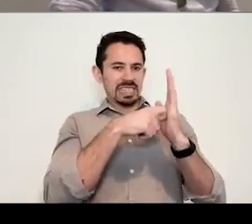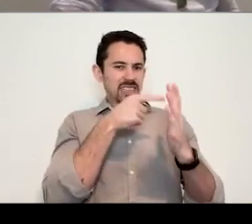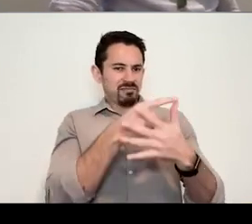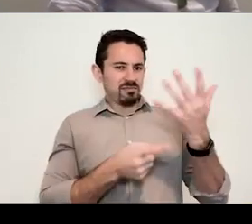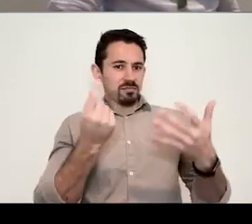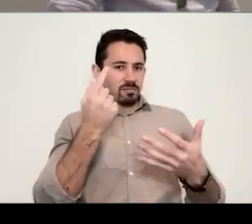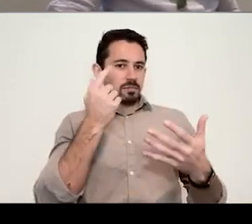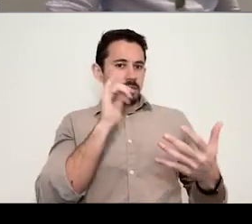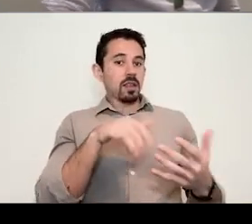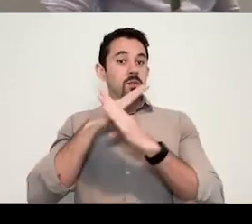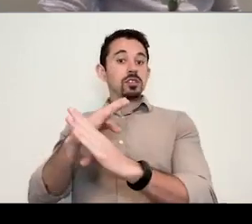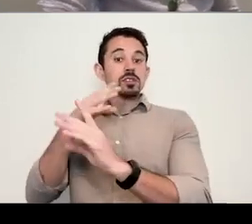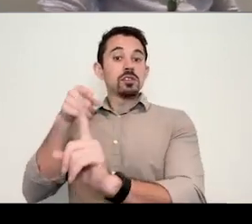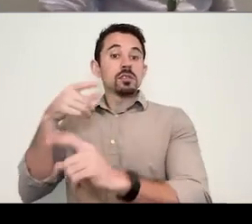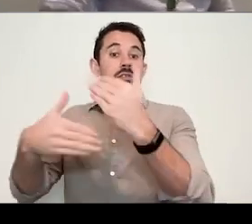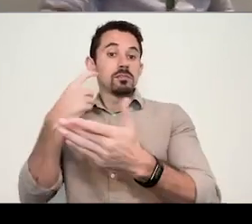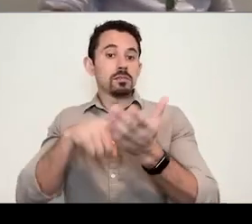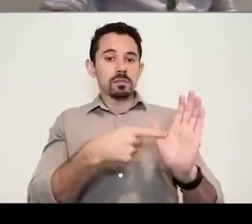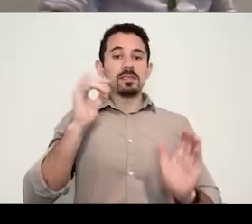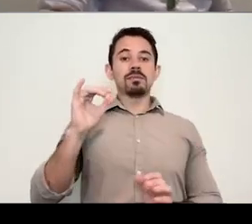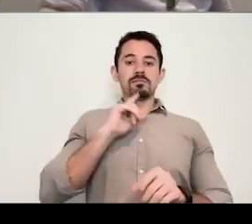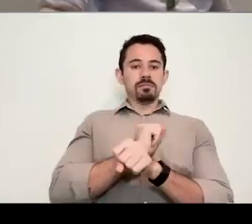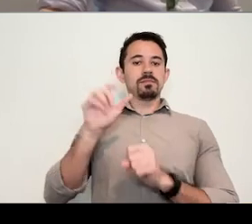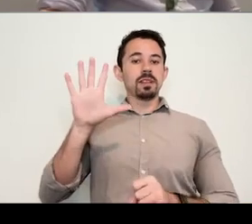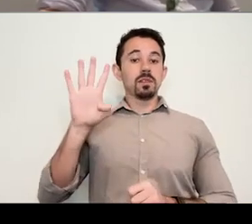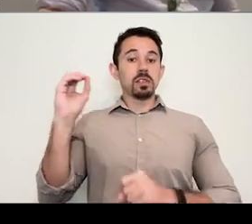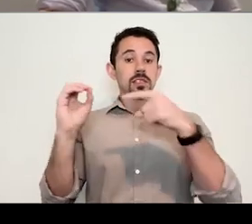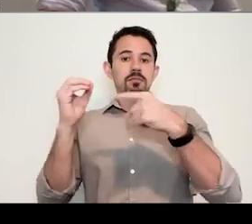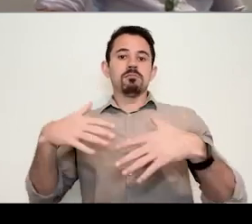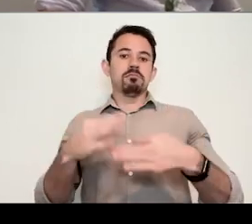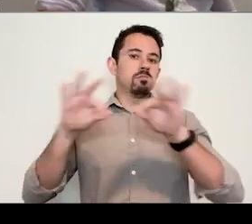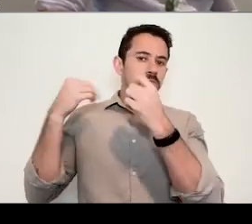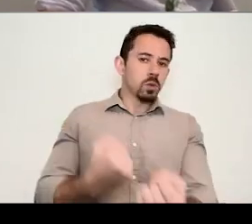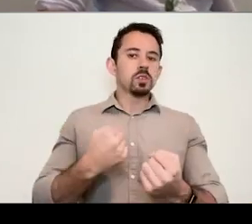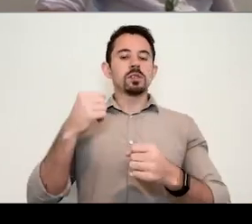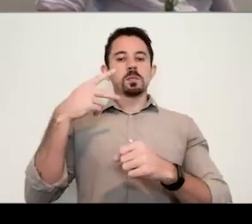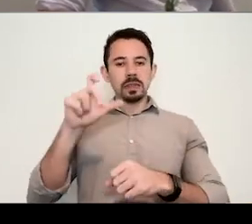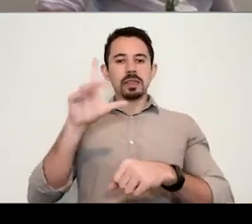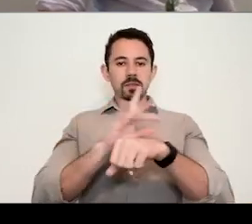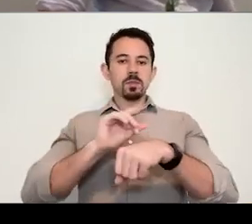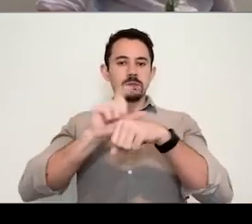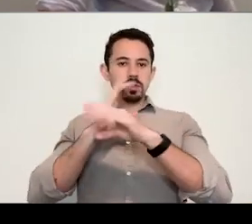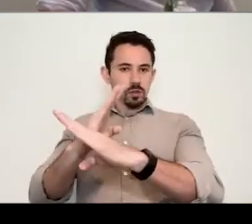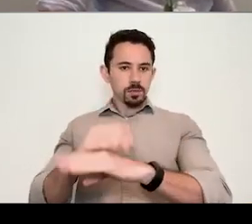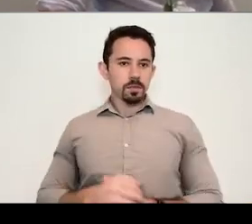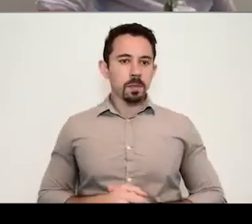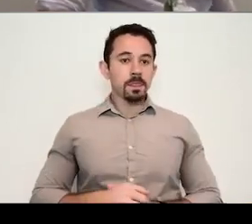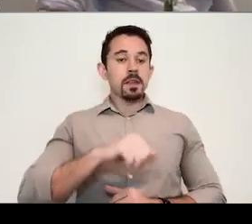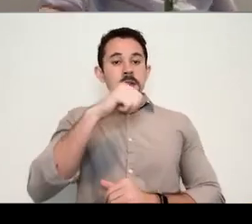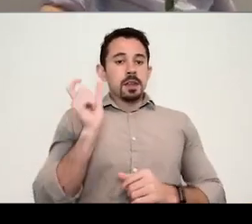indicated here, and that 54-O was the most robust Pel biofilm inhibitor.